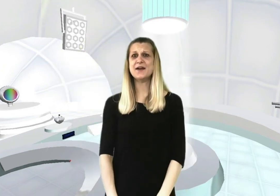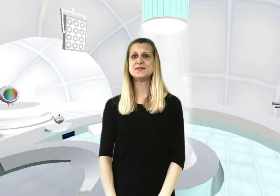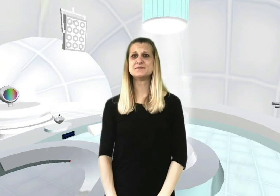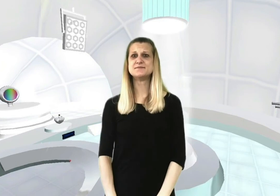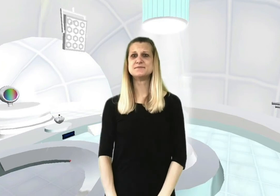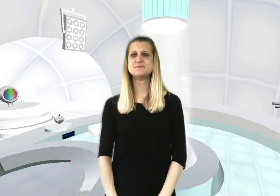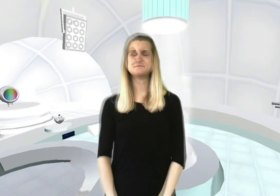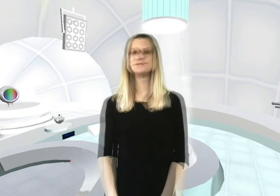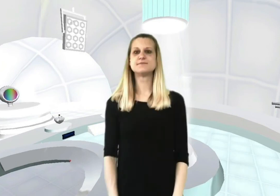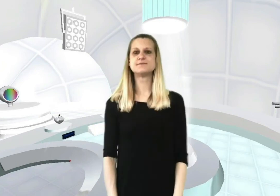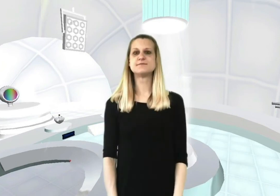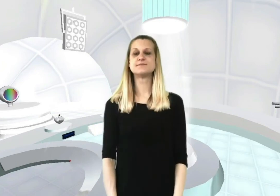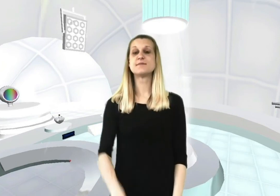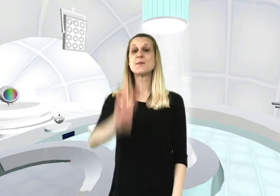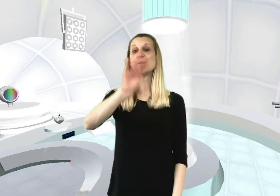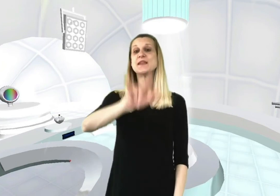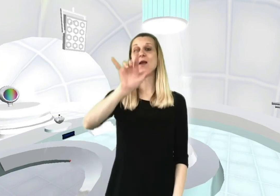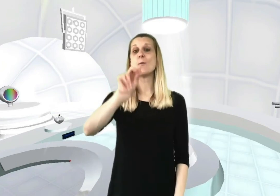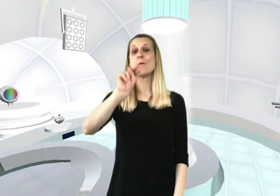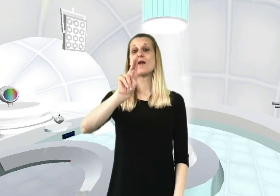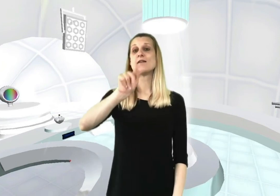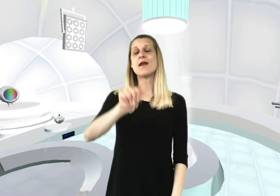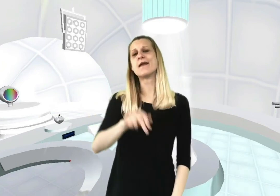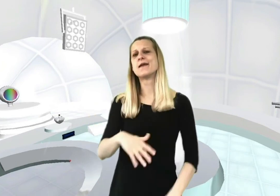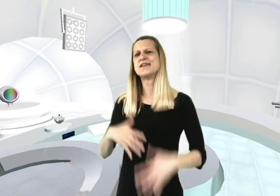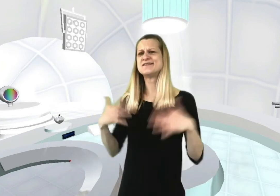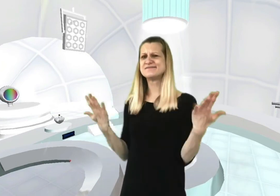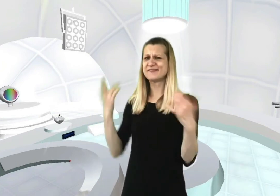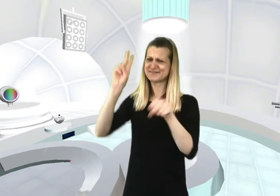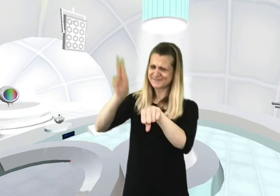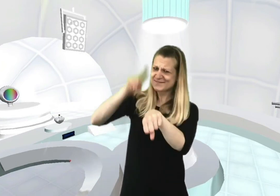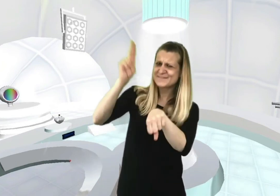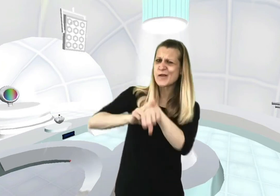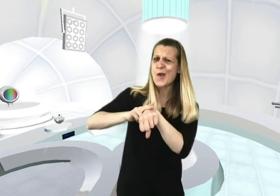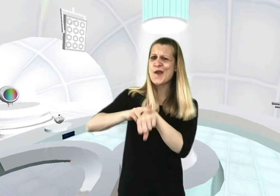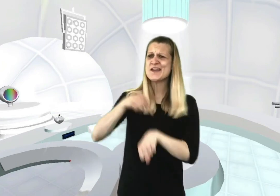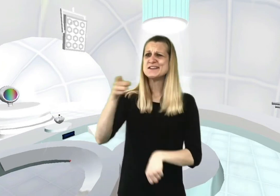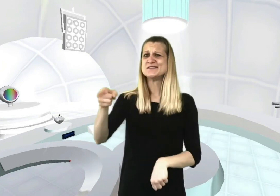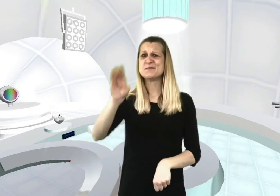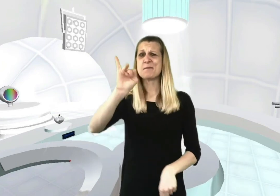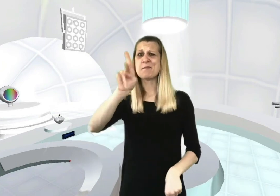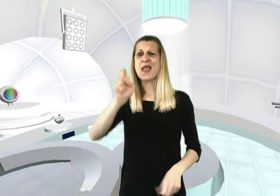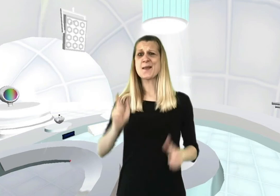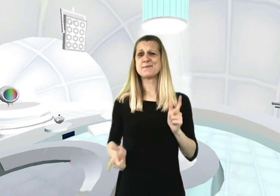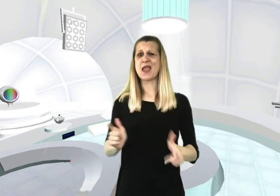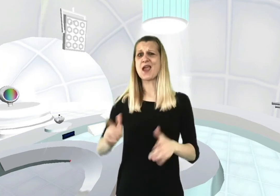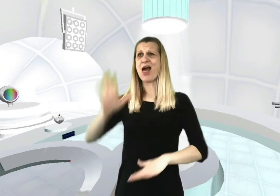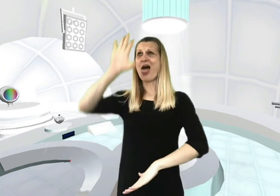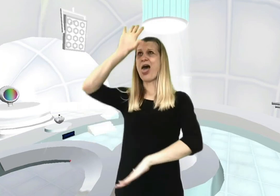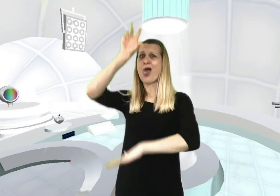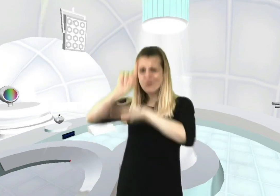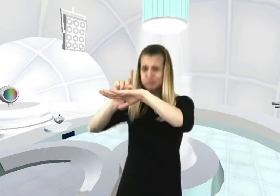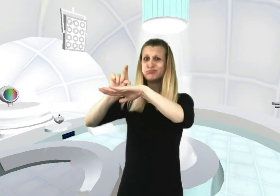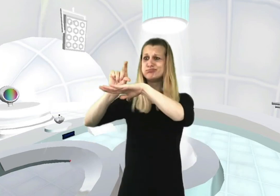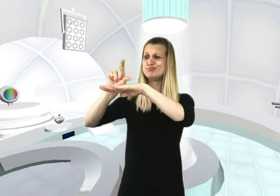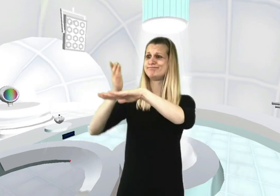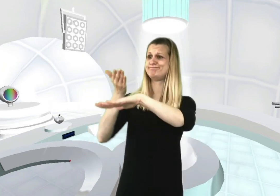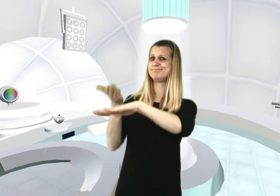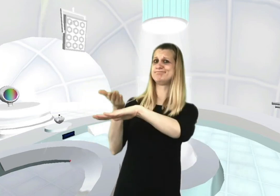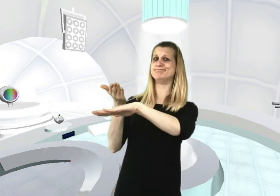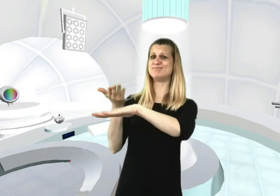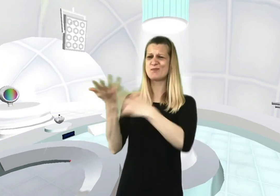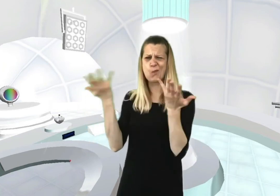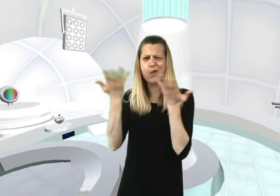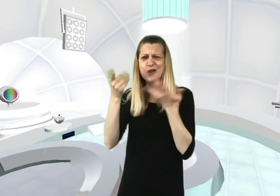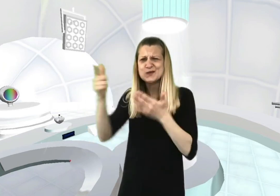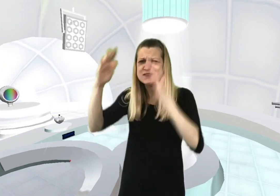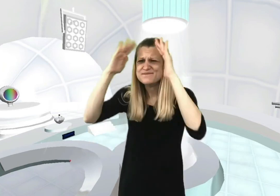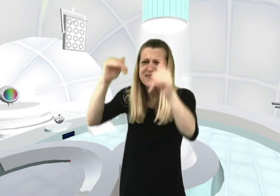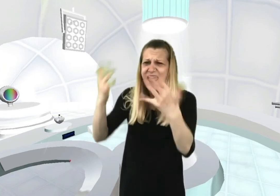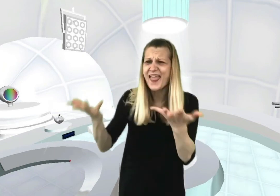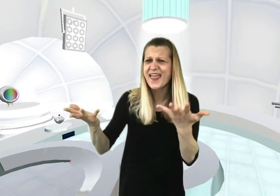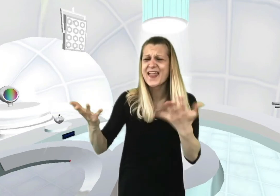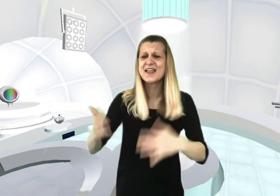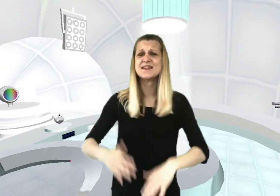"Of course he’s shrunk," said Mr. Wonka. "What did you expect?"